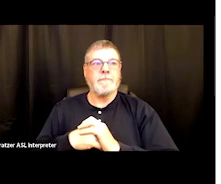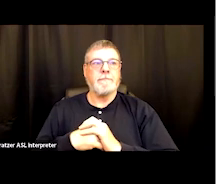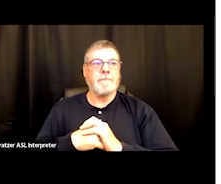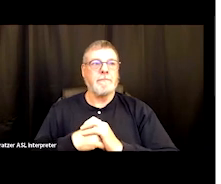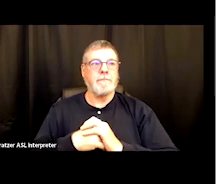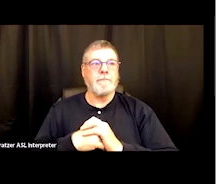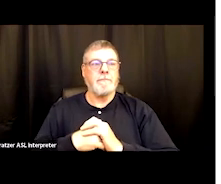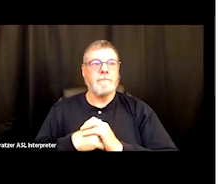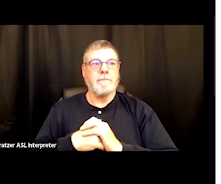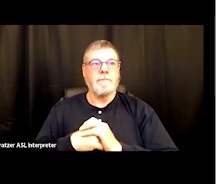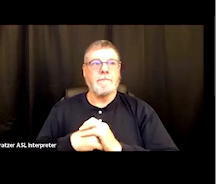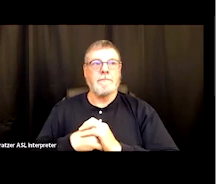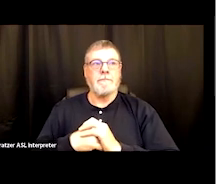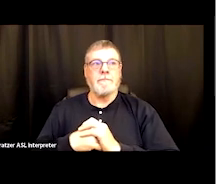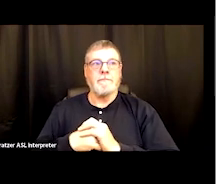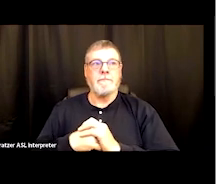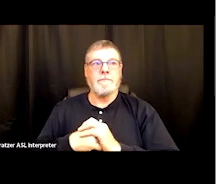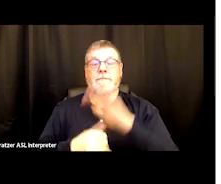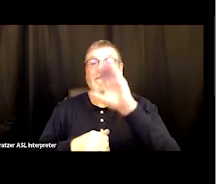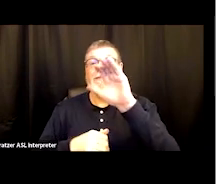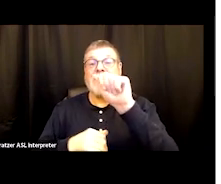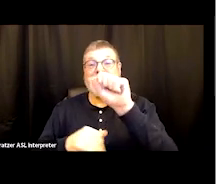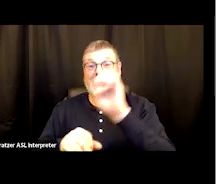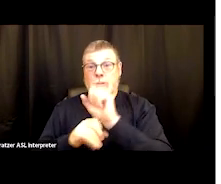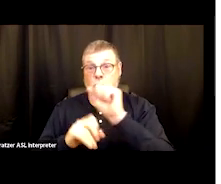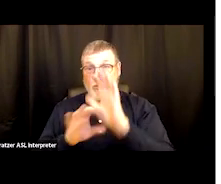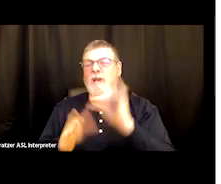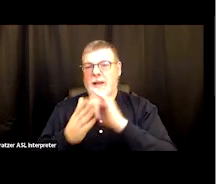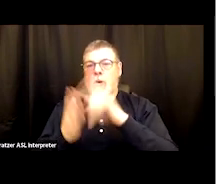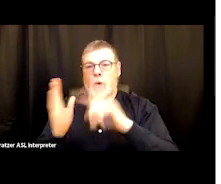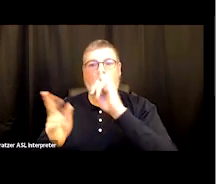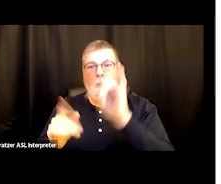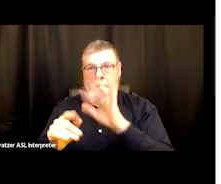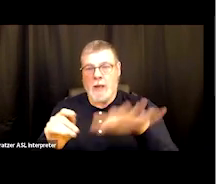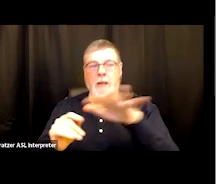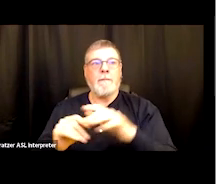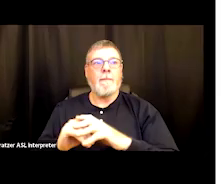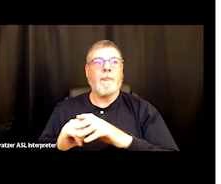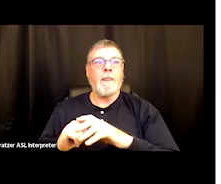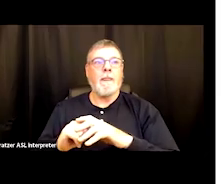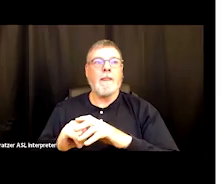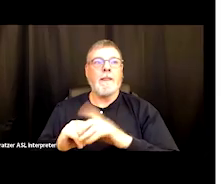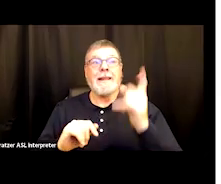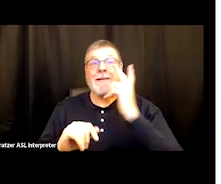As a caseworker. This is what the website will look like once you log in. You'll be able to see your approval rates,